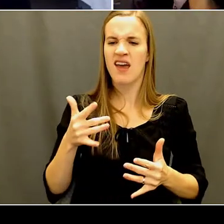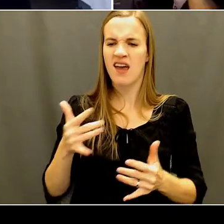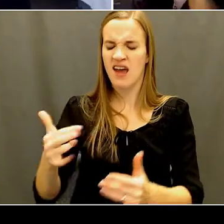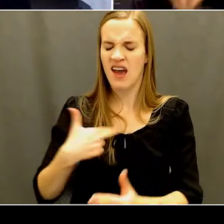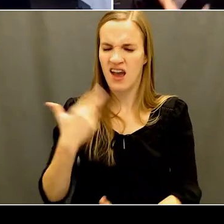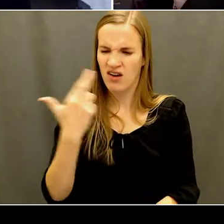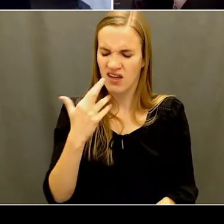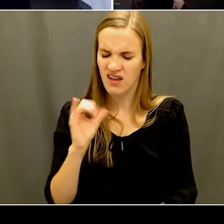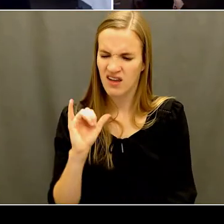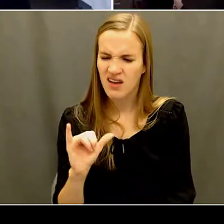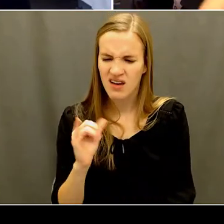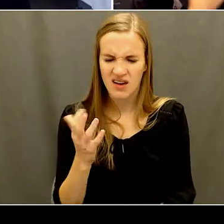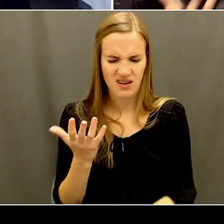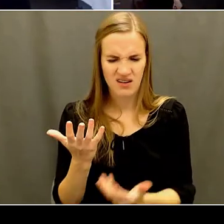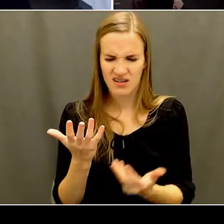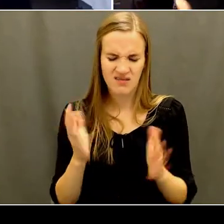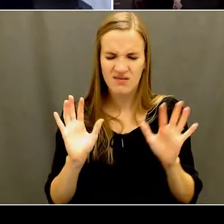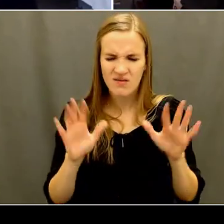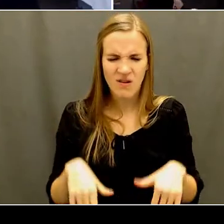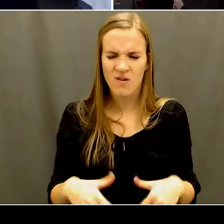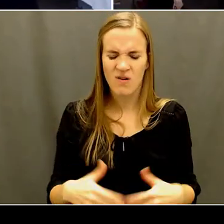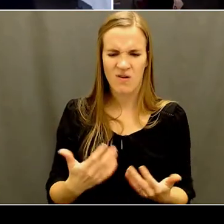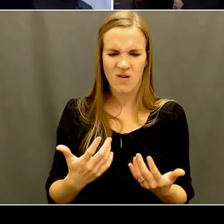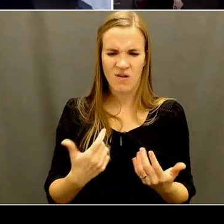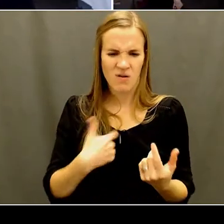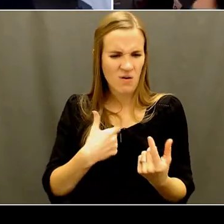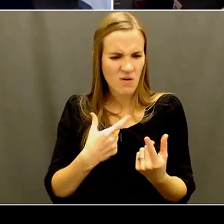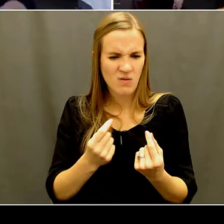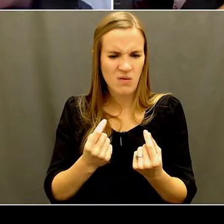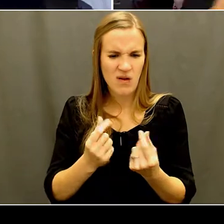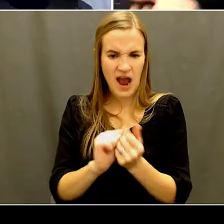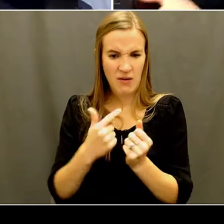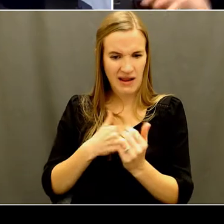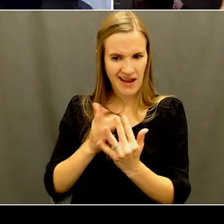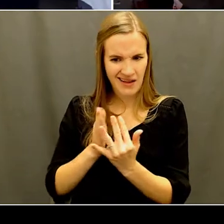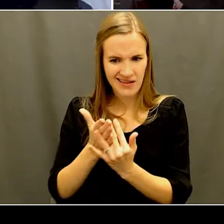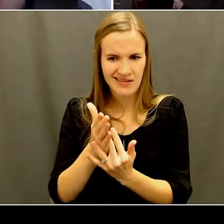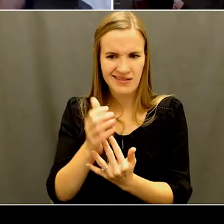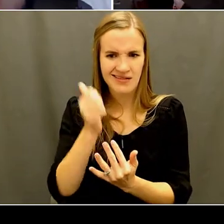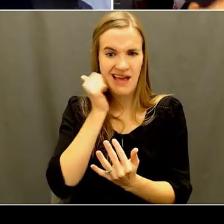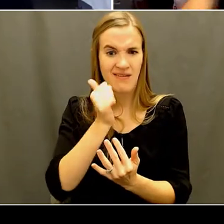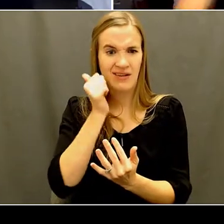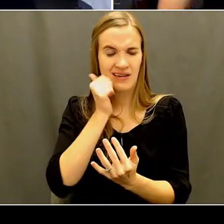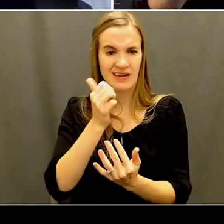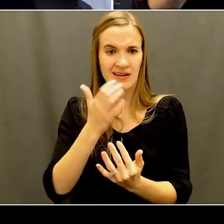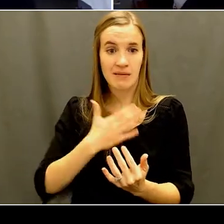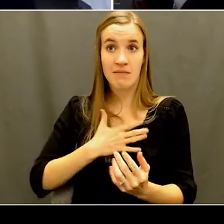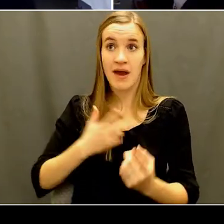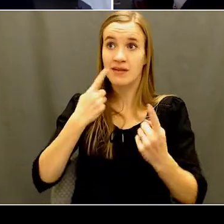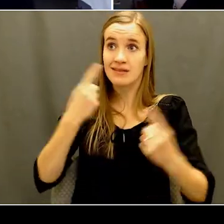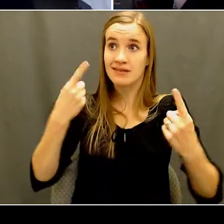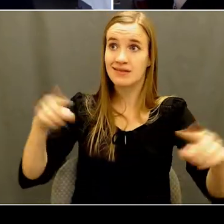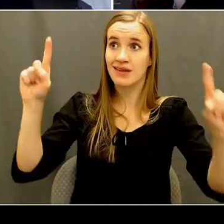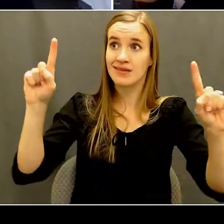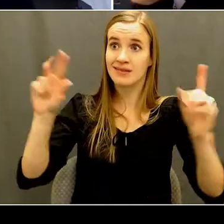know, like, what am I dealing with? How can I navigate just like day to day. My success doesn't mean I need to be at a certain point. It's kind of just like my